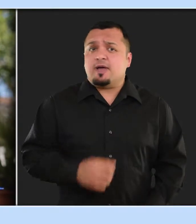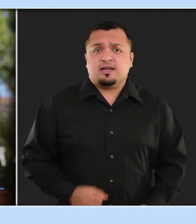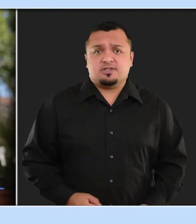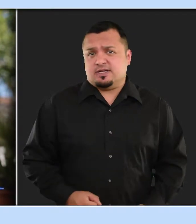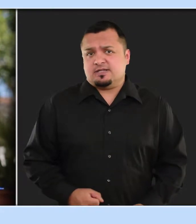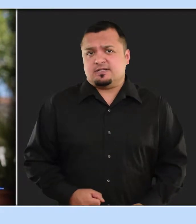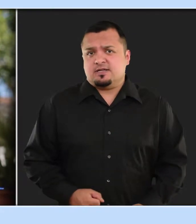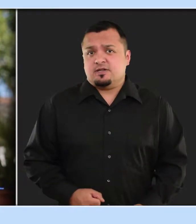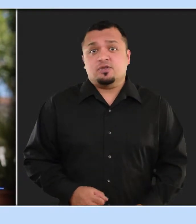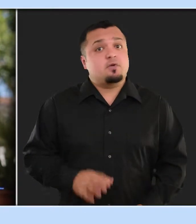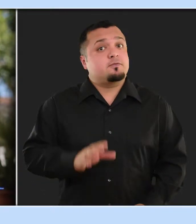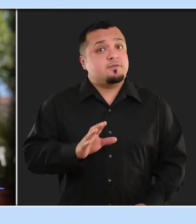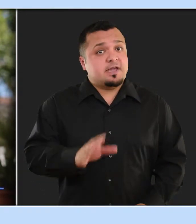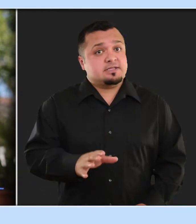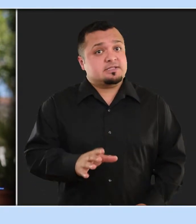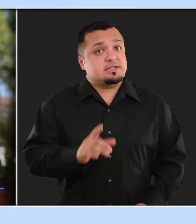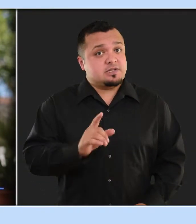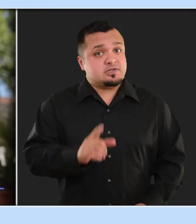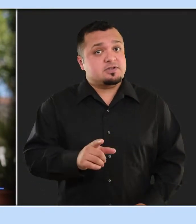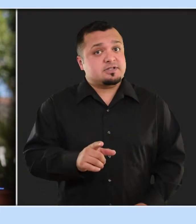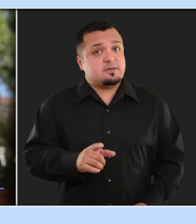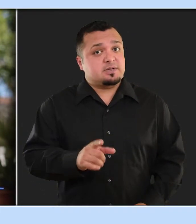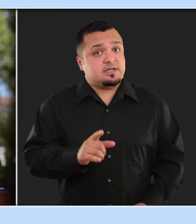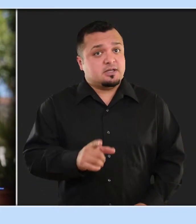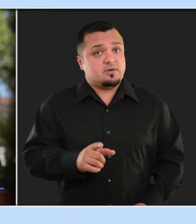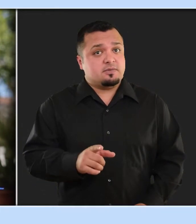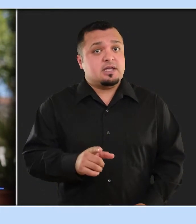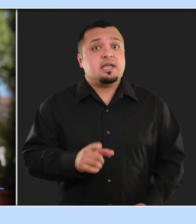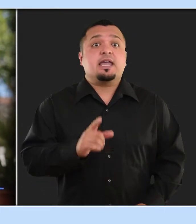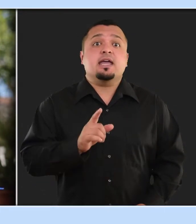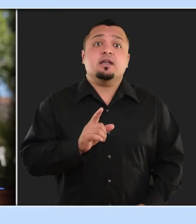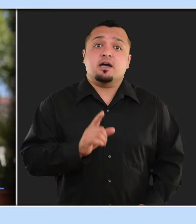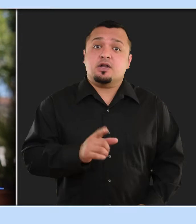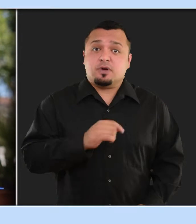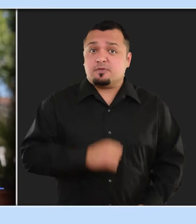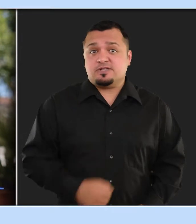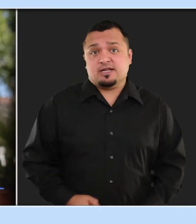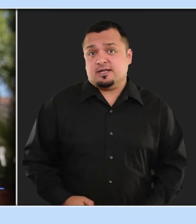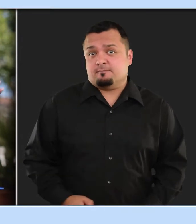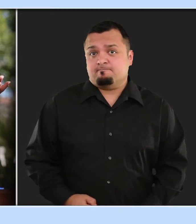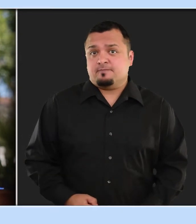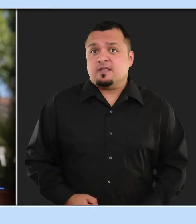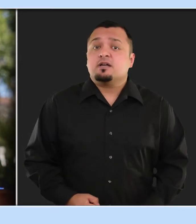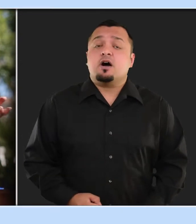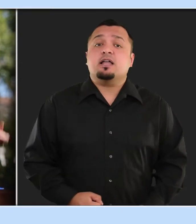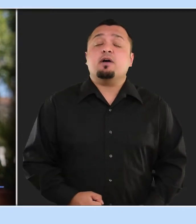accidents don't face the insurance company alone and unrepresented call our